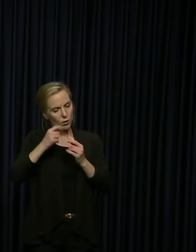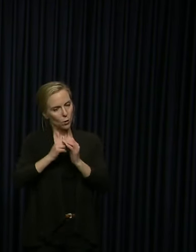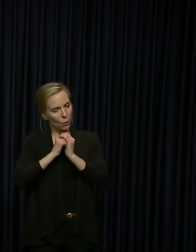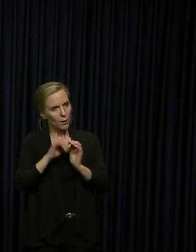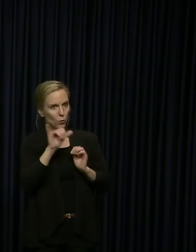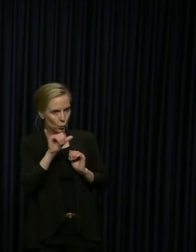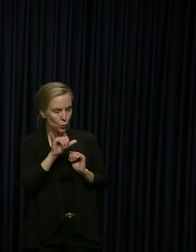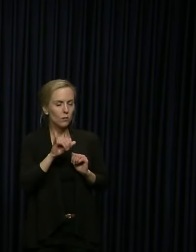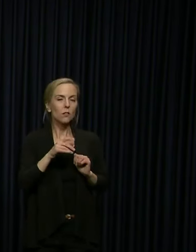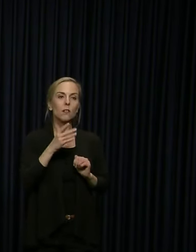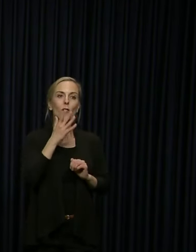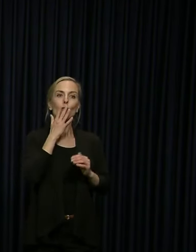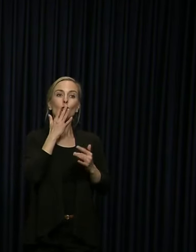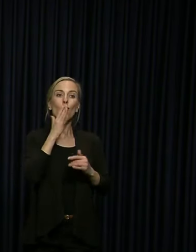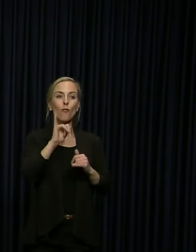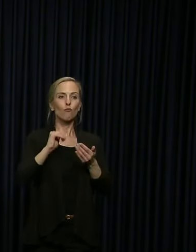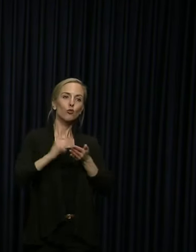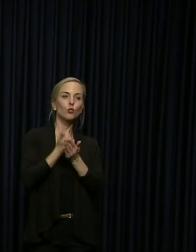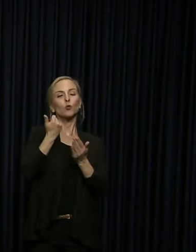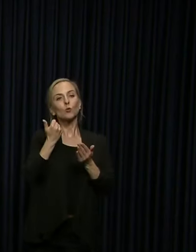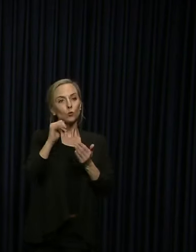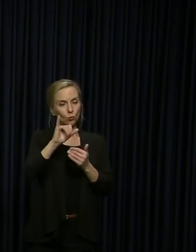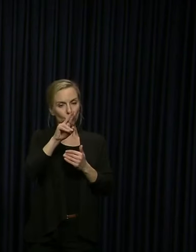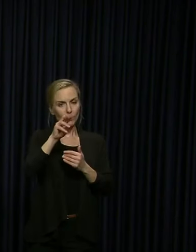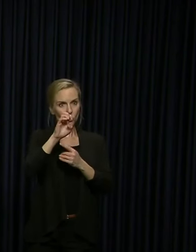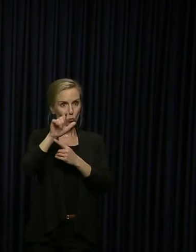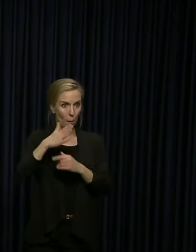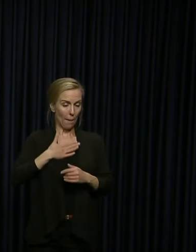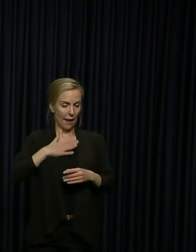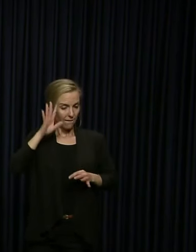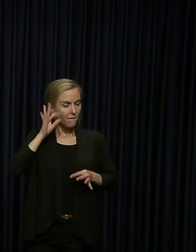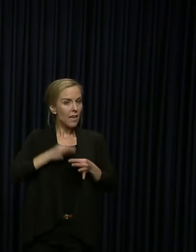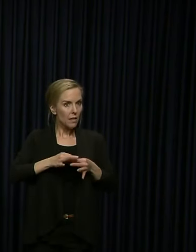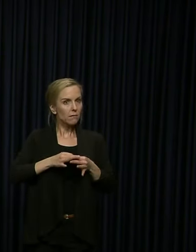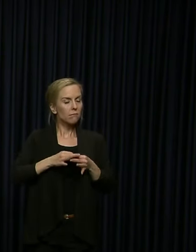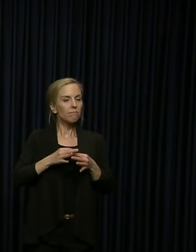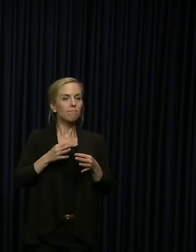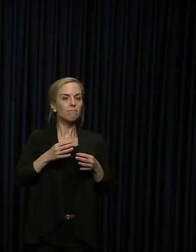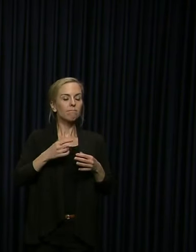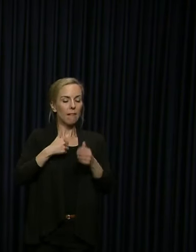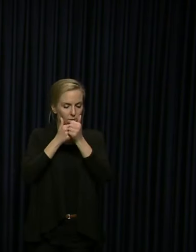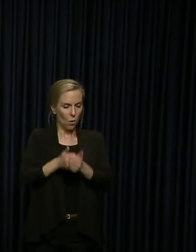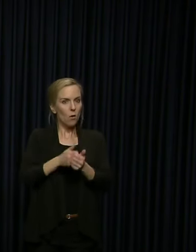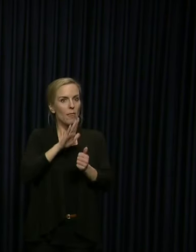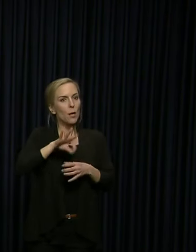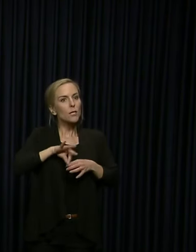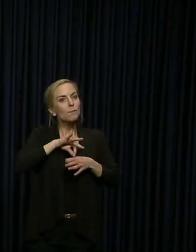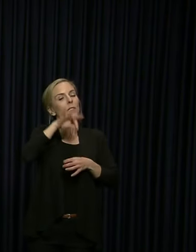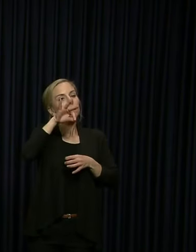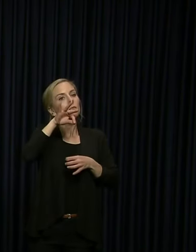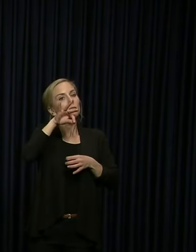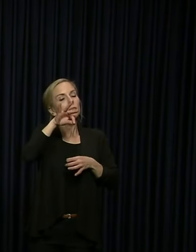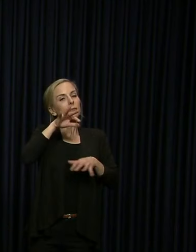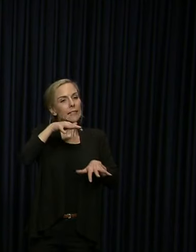LOSING THEM YESTERDAY AND YESTERDAY AND THE DAY BEFORE THAT AND THE DAY BEFORE THAT AND IT WILL PROBABLY BE THE FIRES